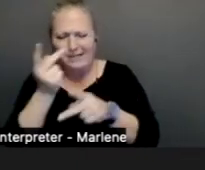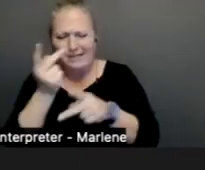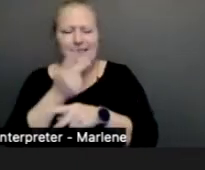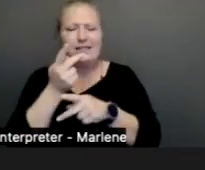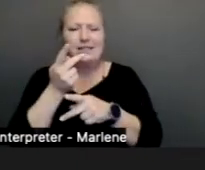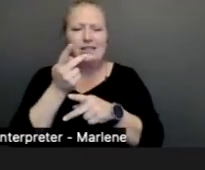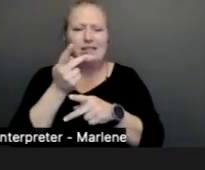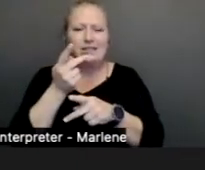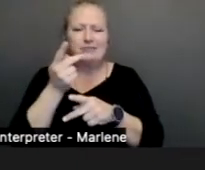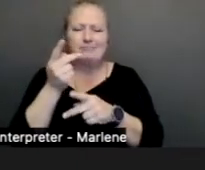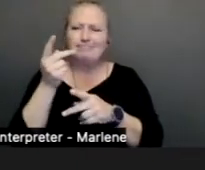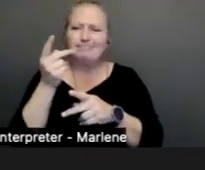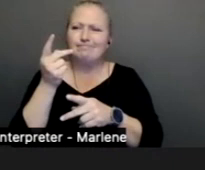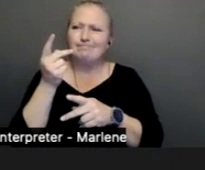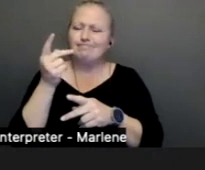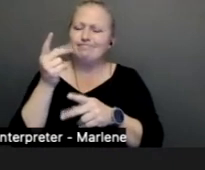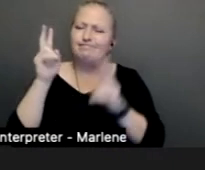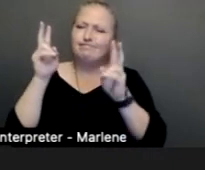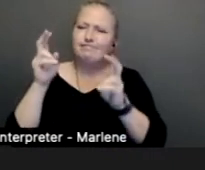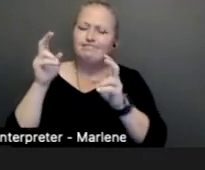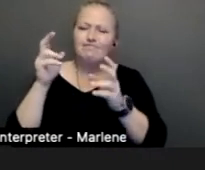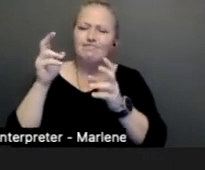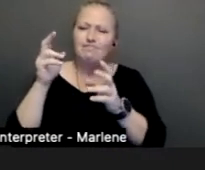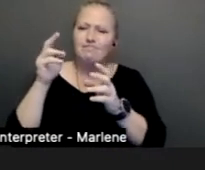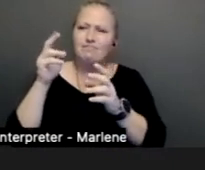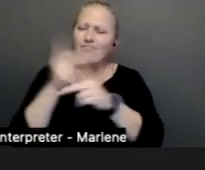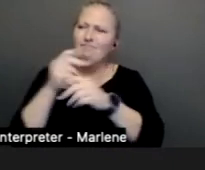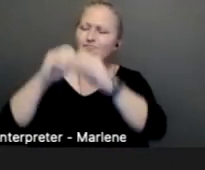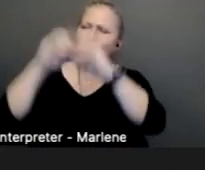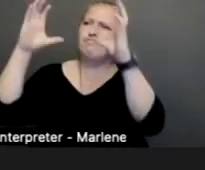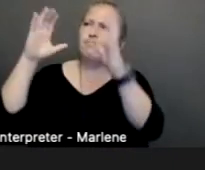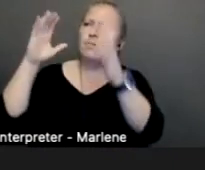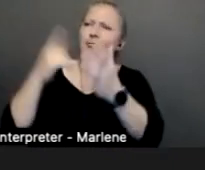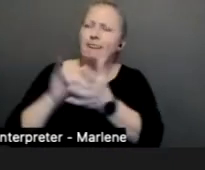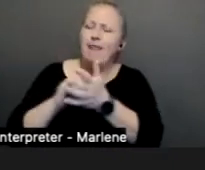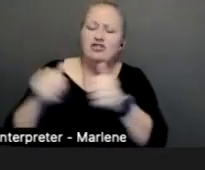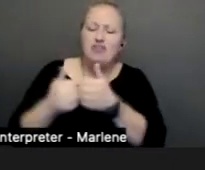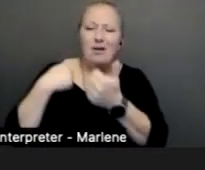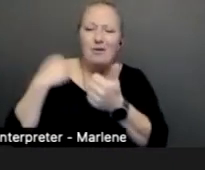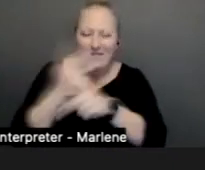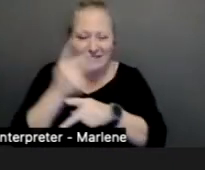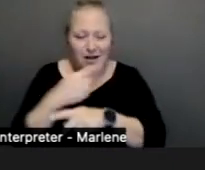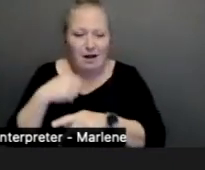put a face on this actual challenge. You know, it's like you hear all these things, anecdotally, but we don't have solid data, we haven't had solid data